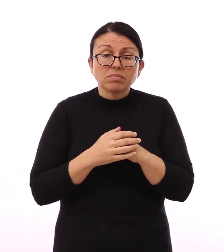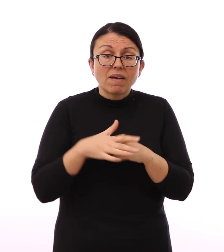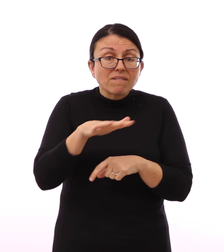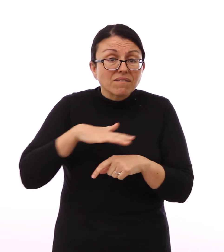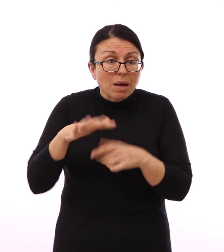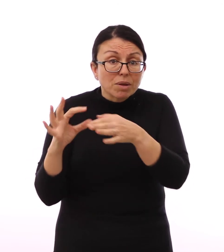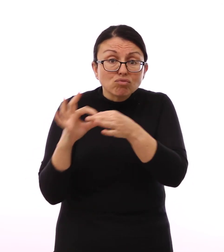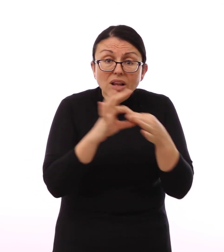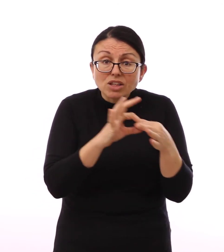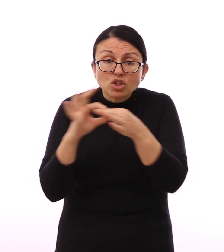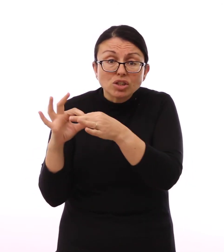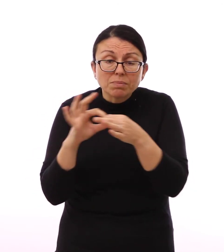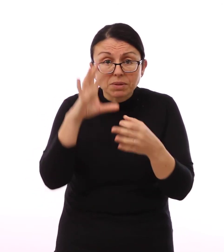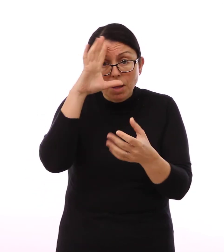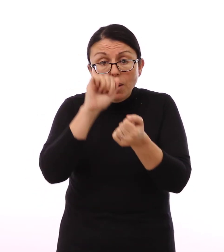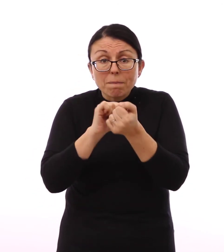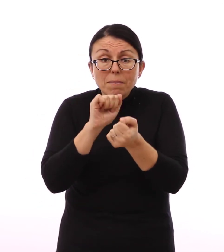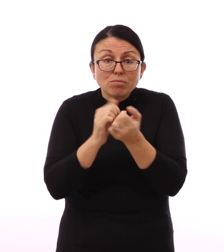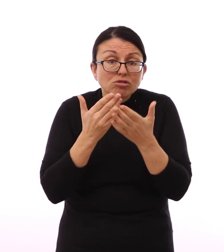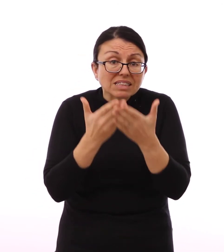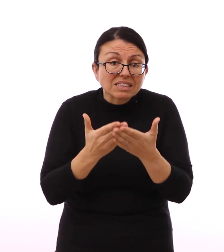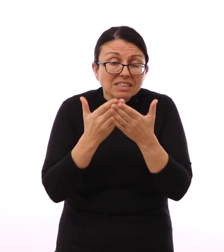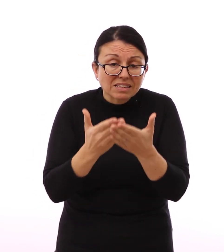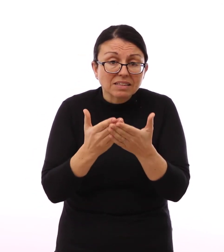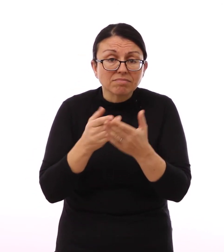family relationships, and memory studies.